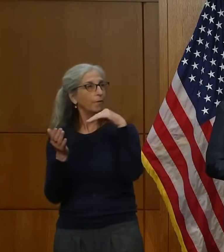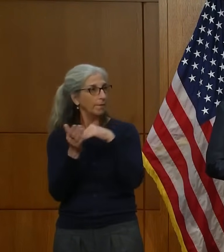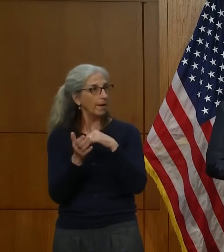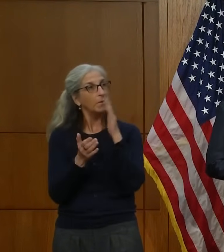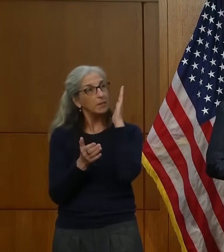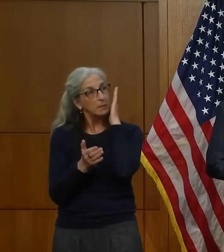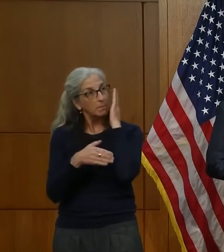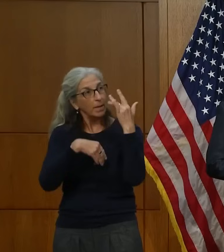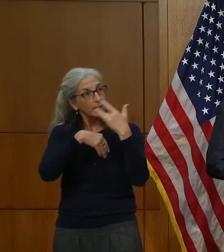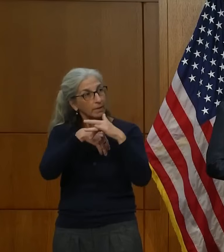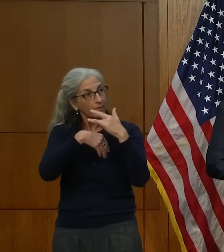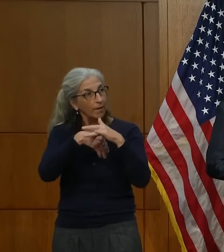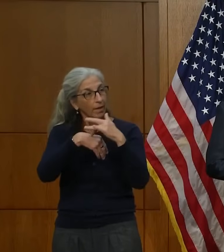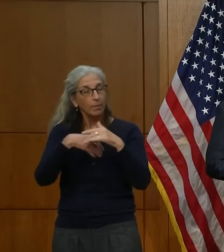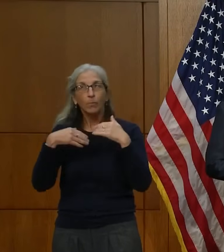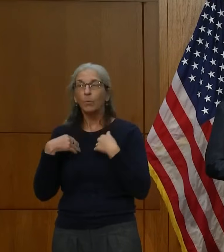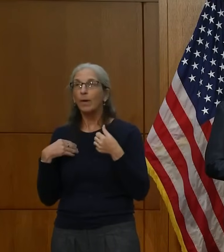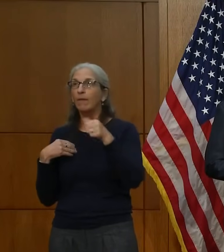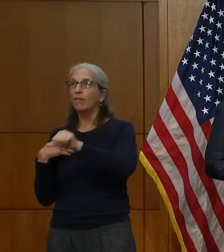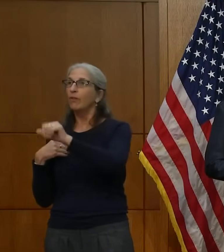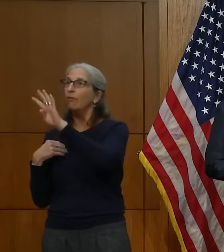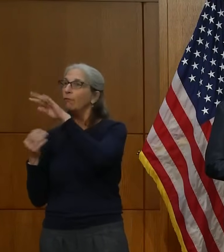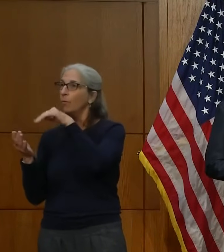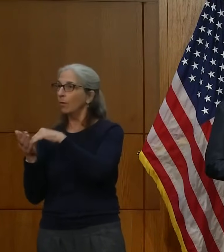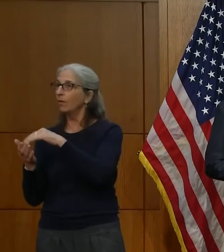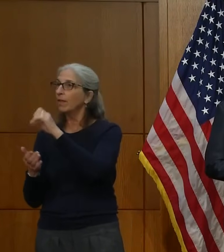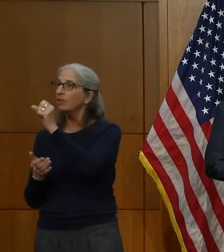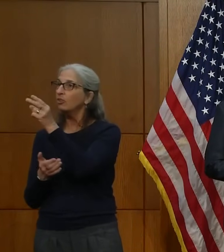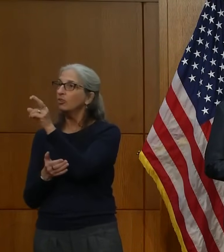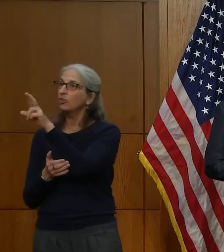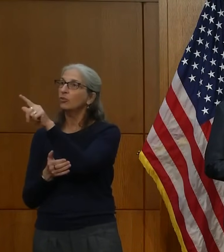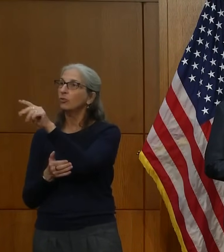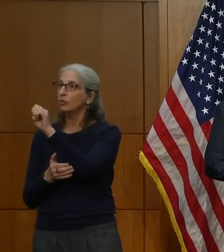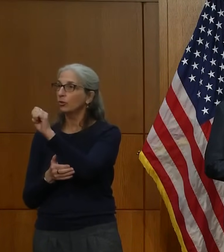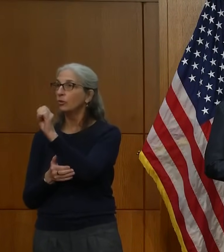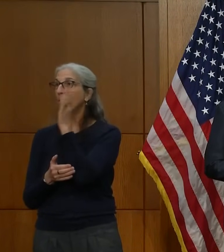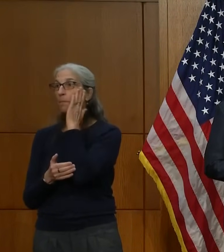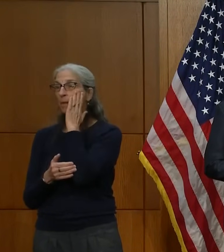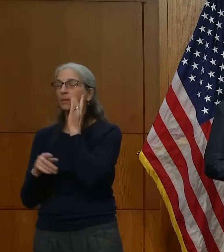GOT AS A GOVERNOR INDICATED